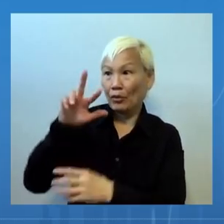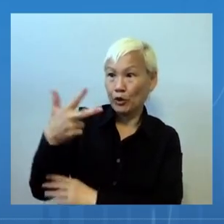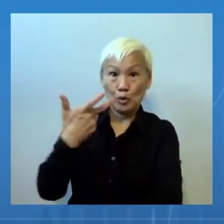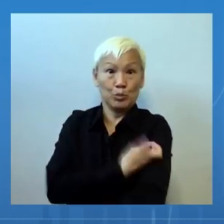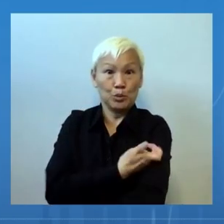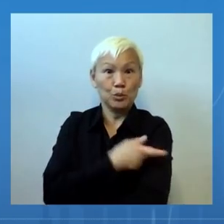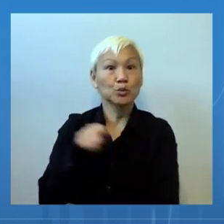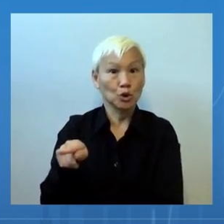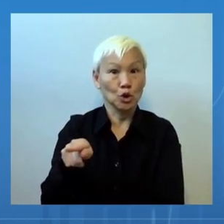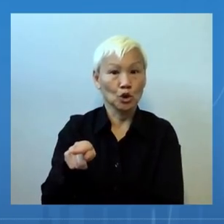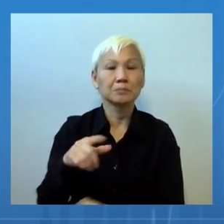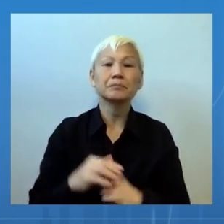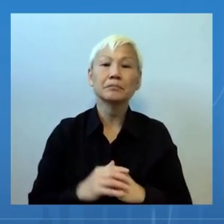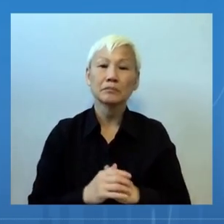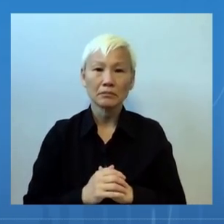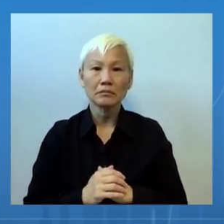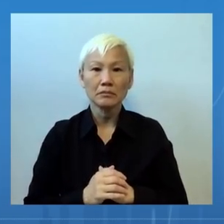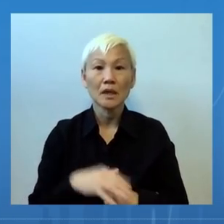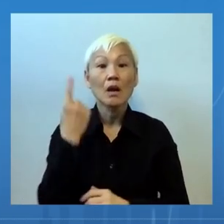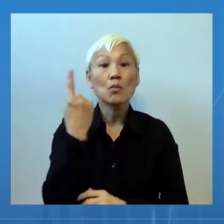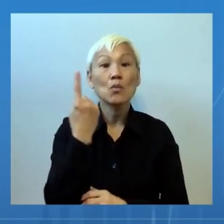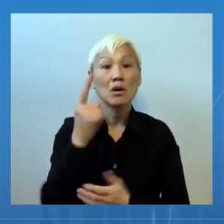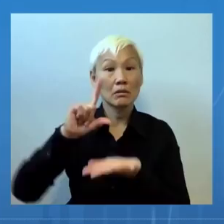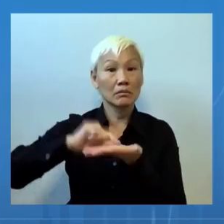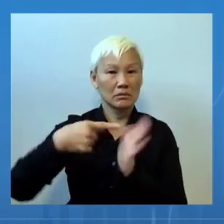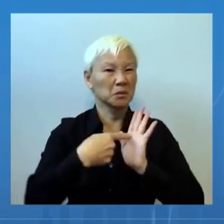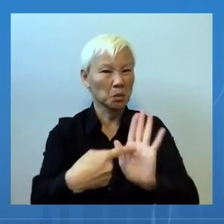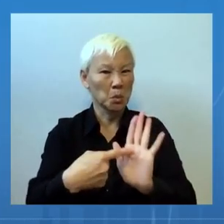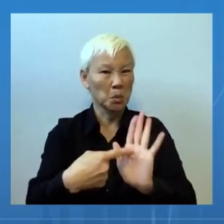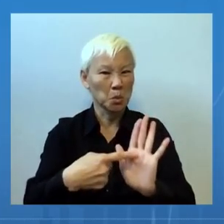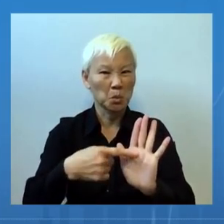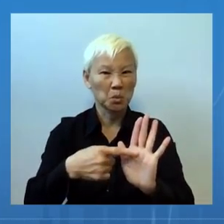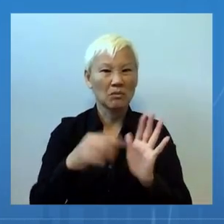a paper that just came out online three days ago